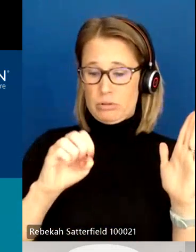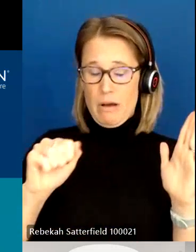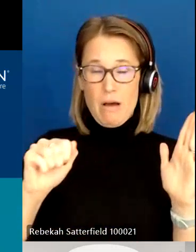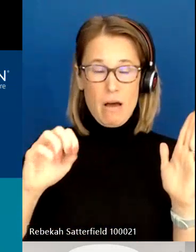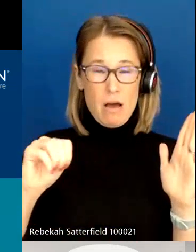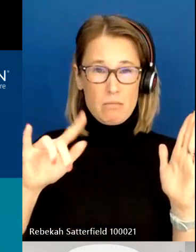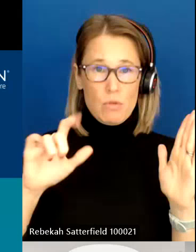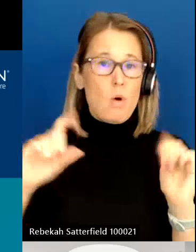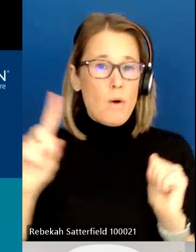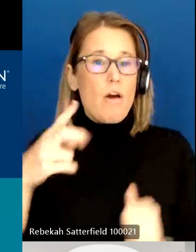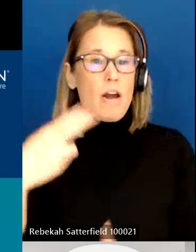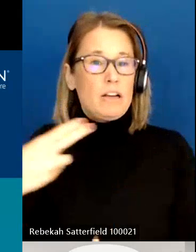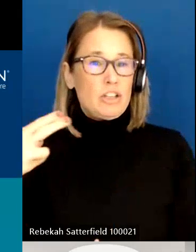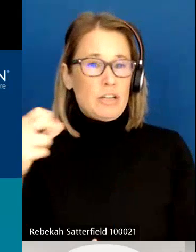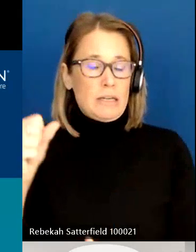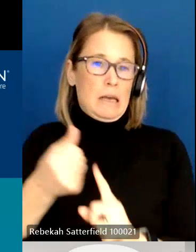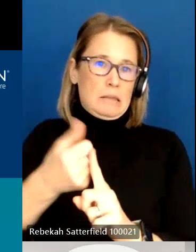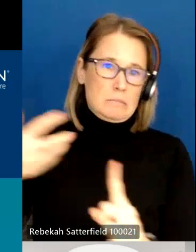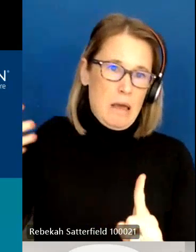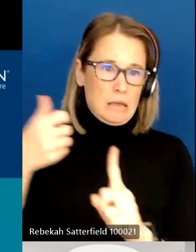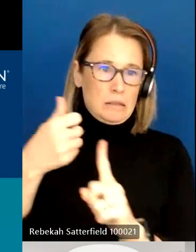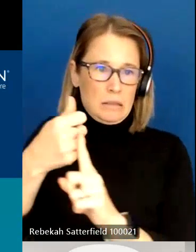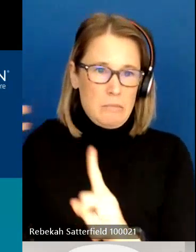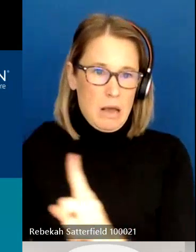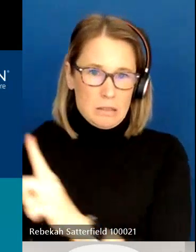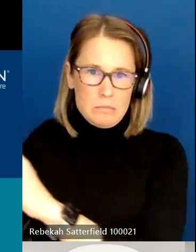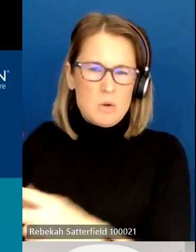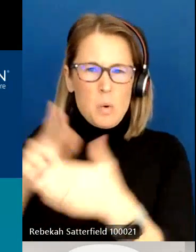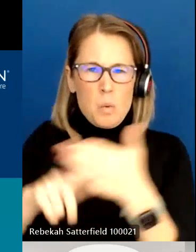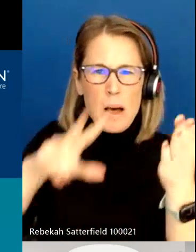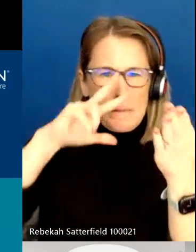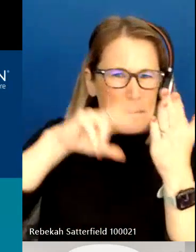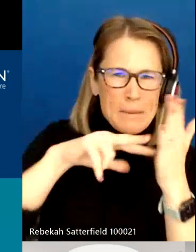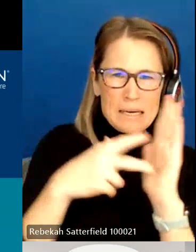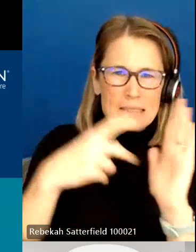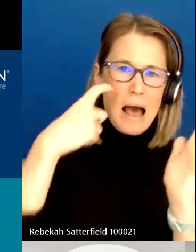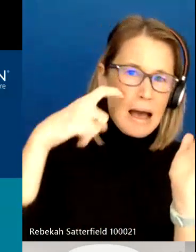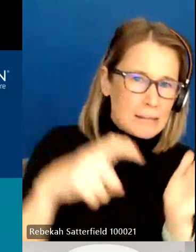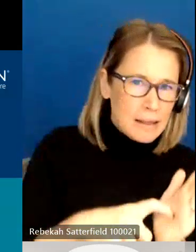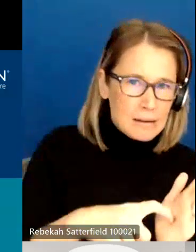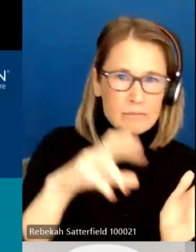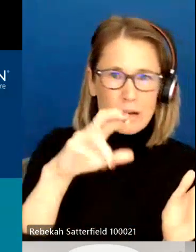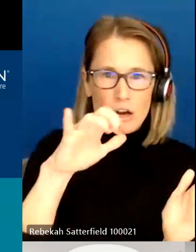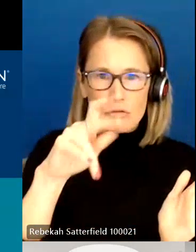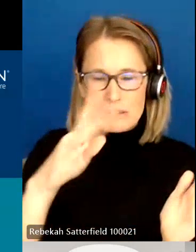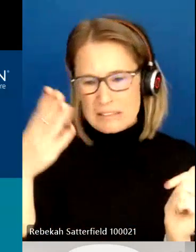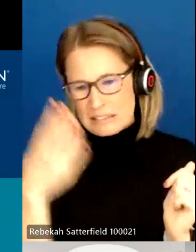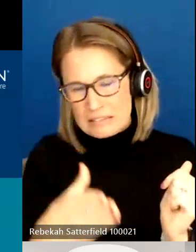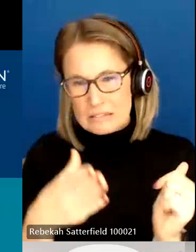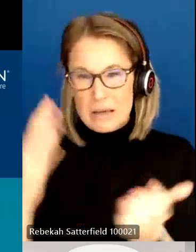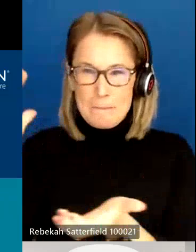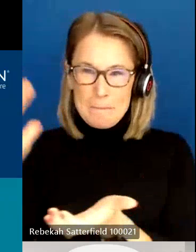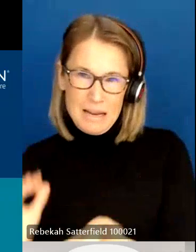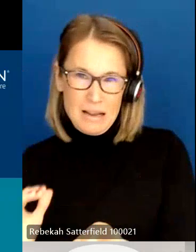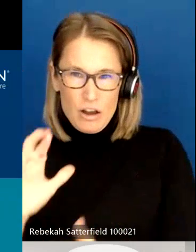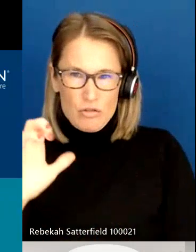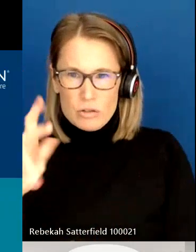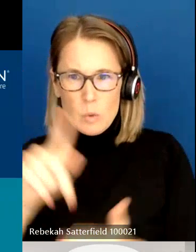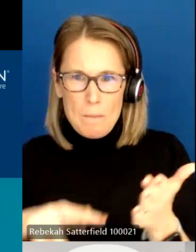on all of these principles what is identifying risks mitigating risks mean up front HHS says